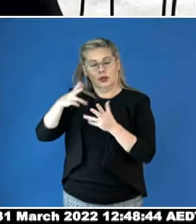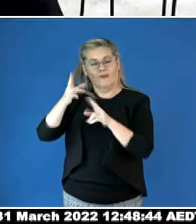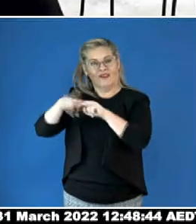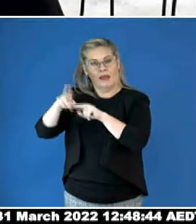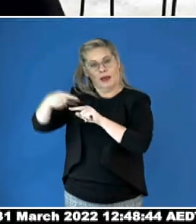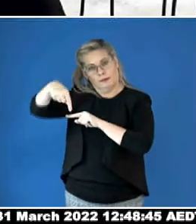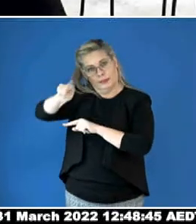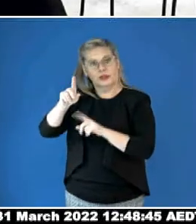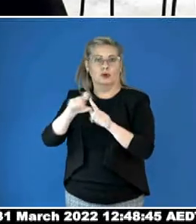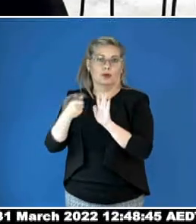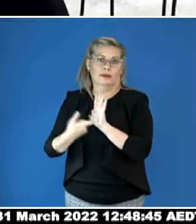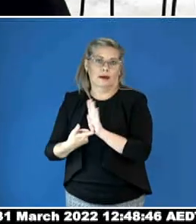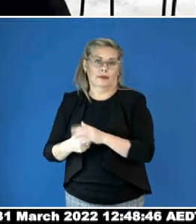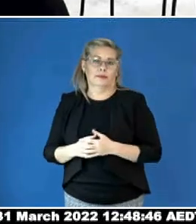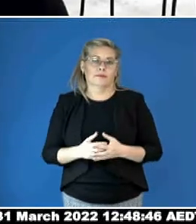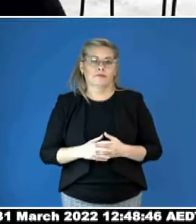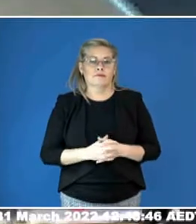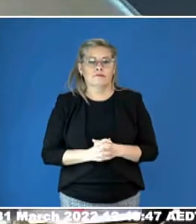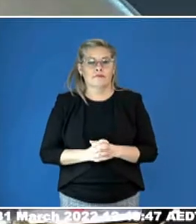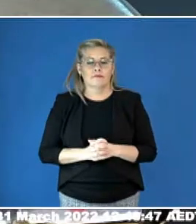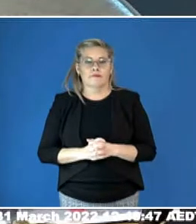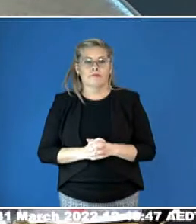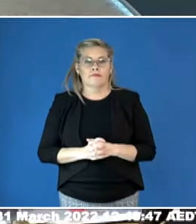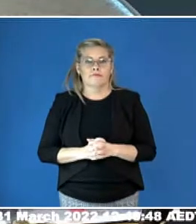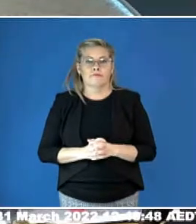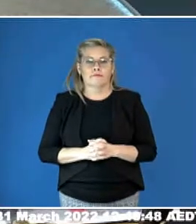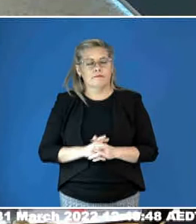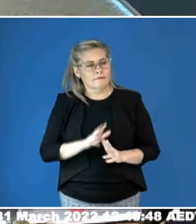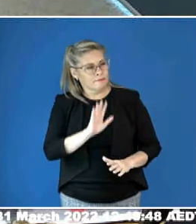Ms Cumming, just arising out of that, I noticed in the document, in the left-hand